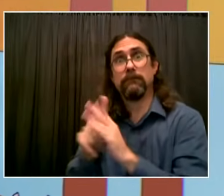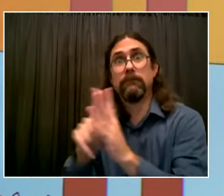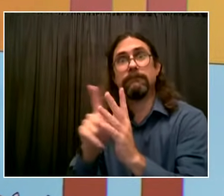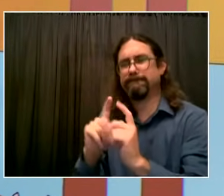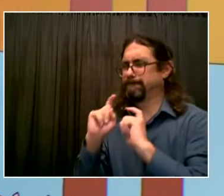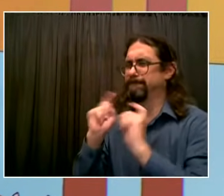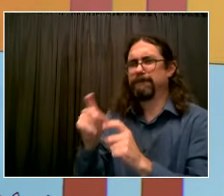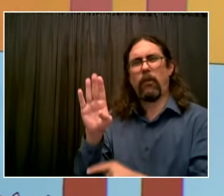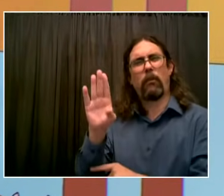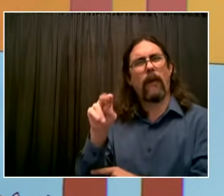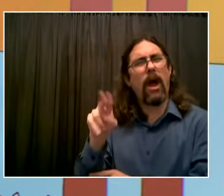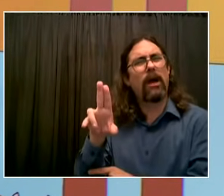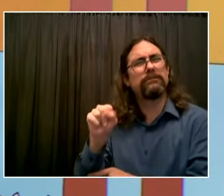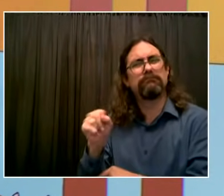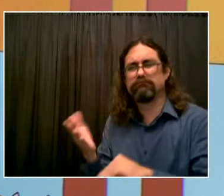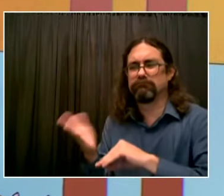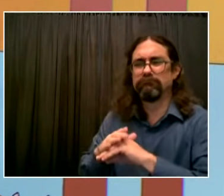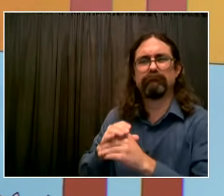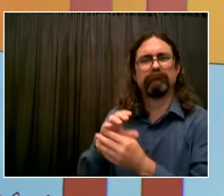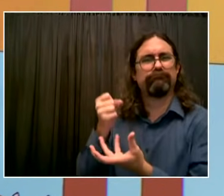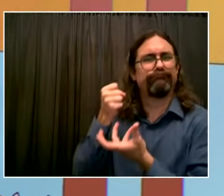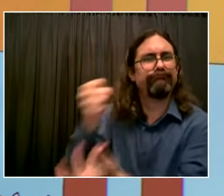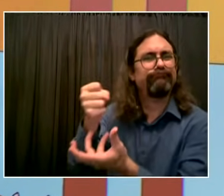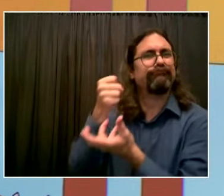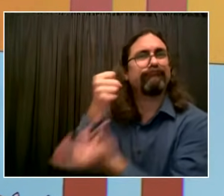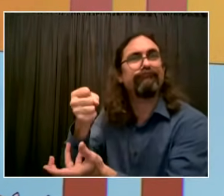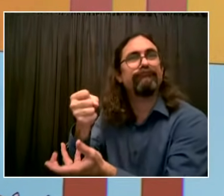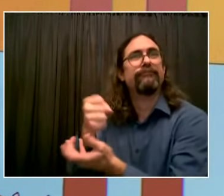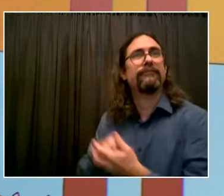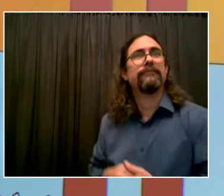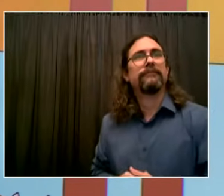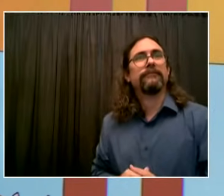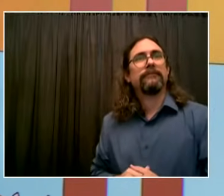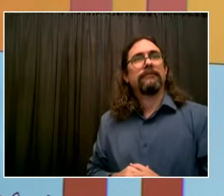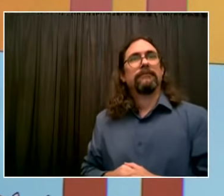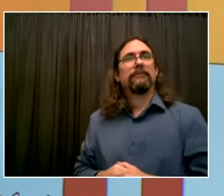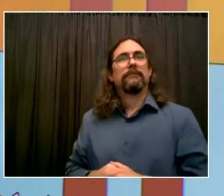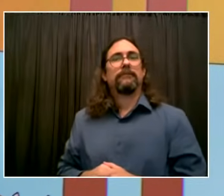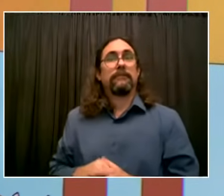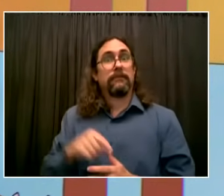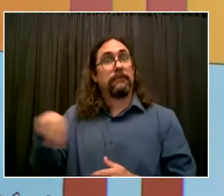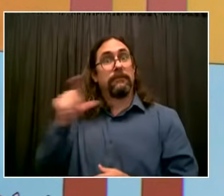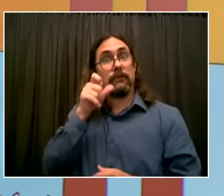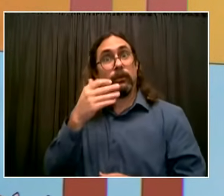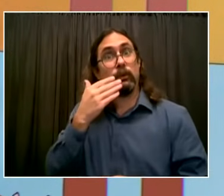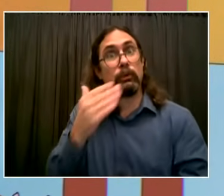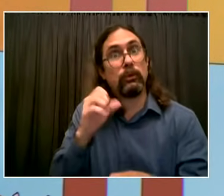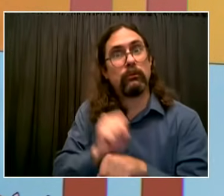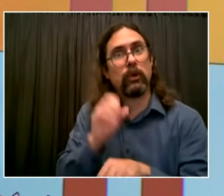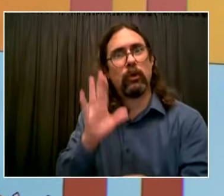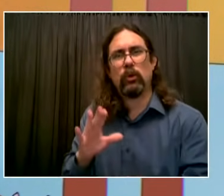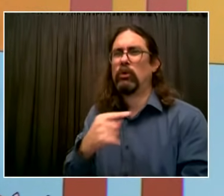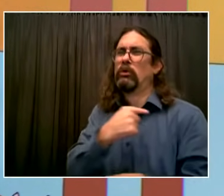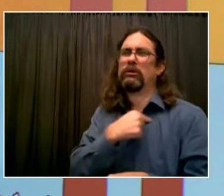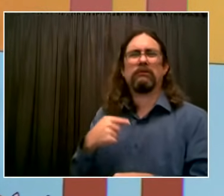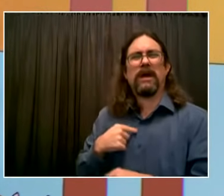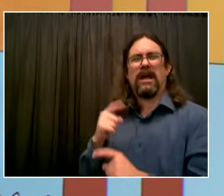REWARD THE OFFICERS WHO HAVE DONE RIGHT EVEN THE MOST DIFFICULT CIRCUMSTANCES. BUT WE'RE GOING TO BE VERY, VERY